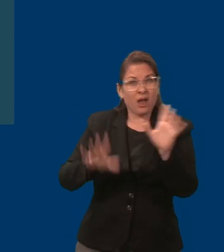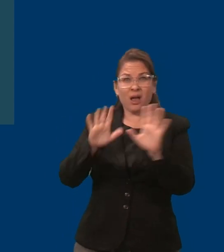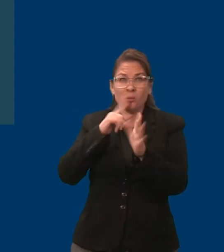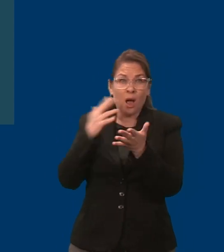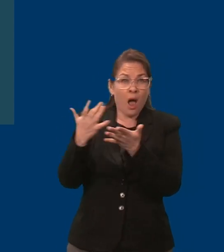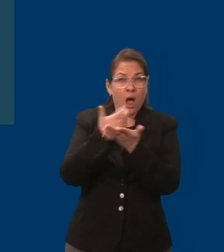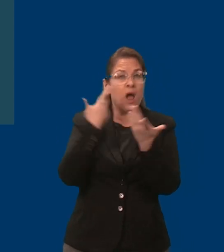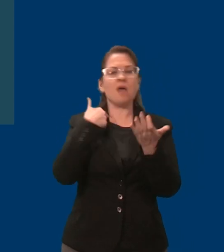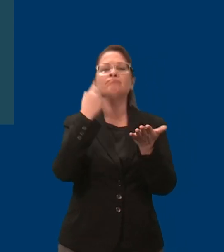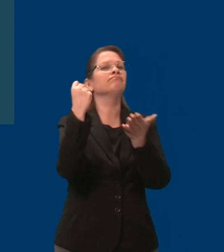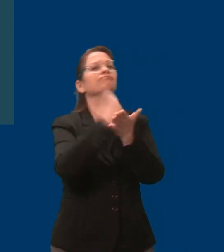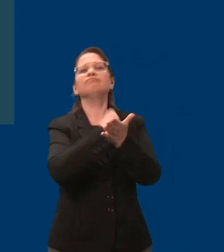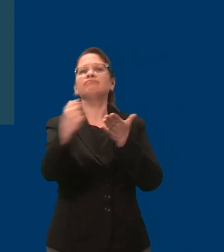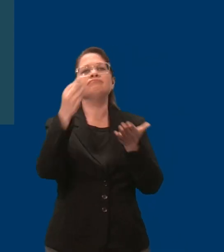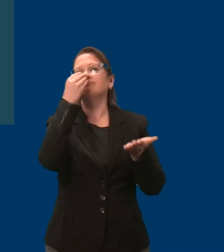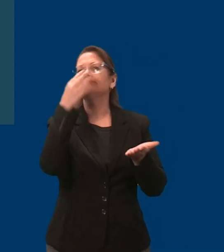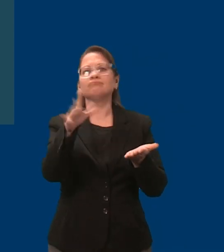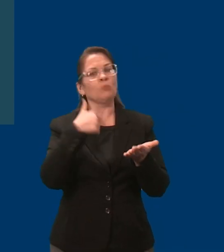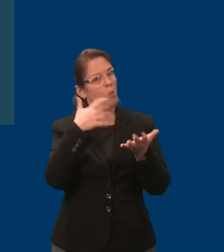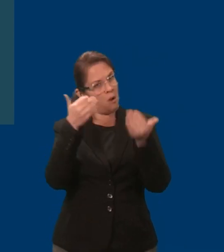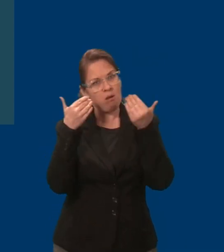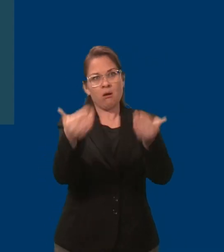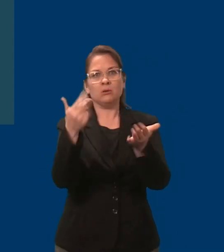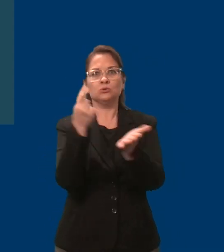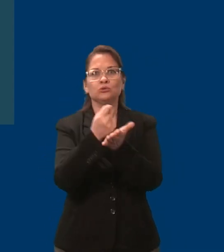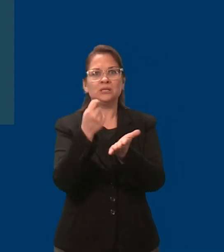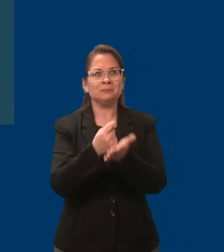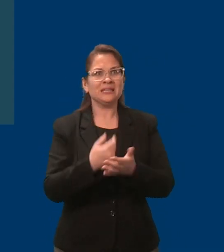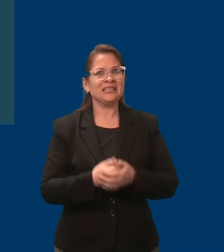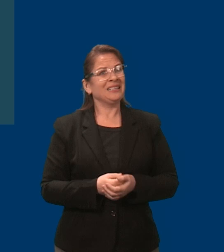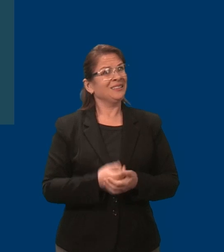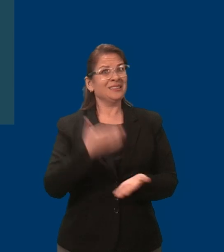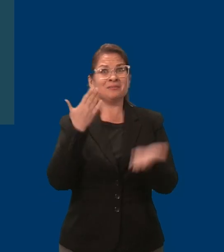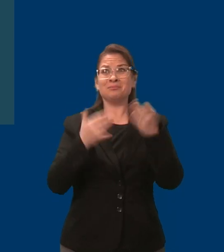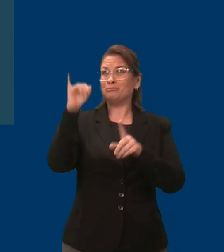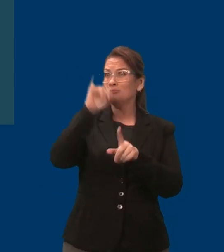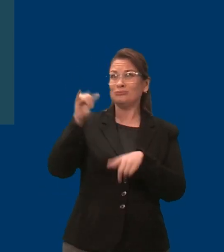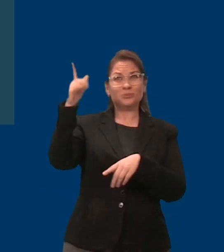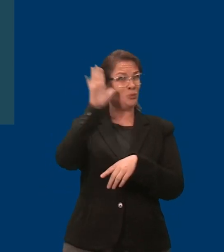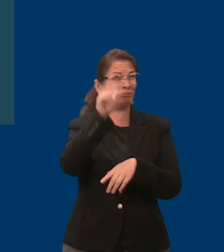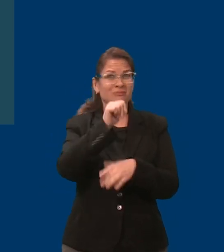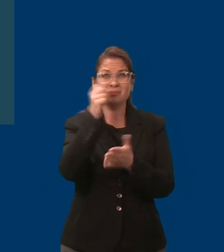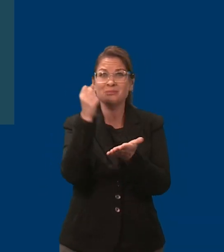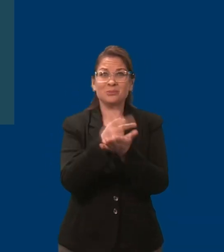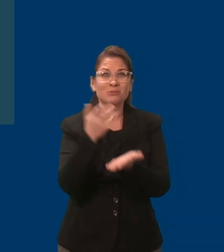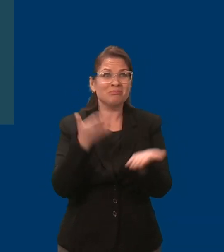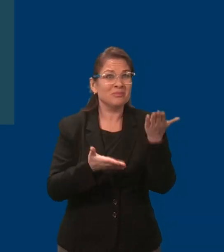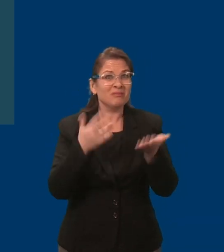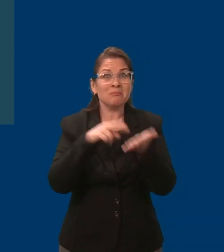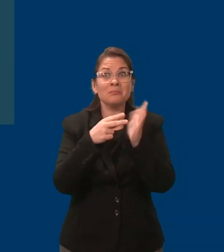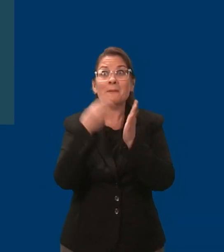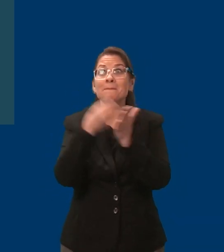They also said that even if insurance did end up approving the visit, they cannot go back and refund me. I did not care, and I told them